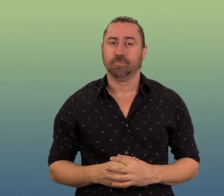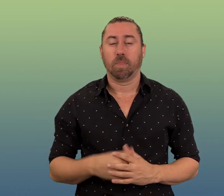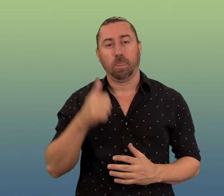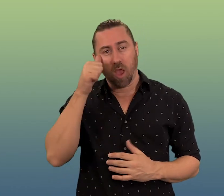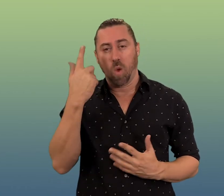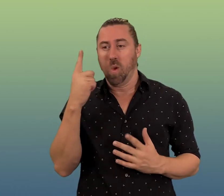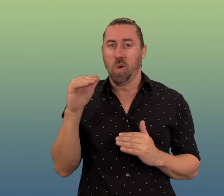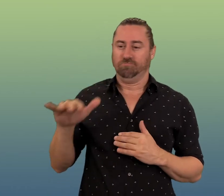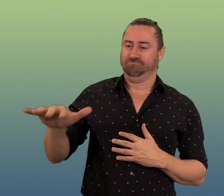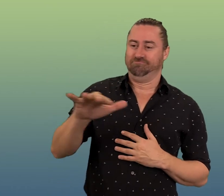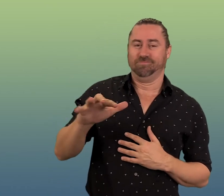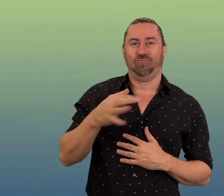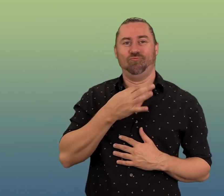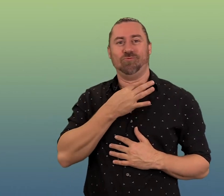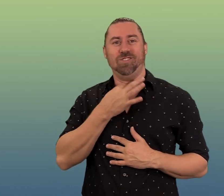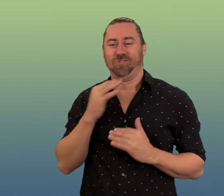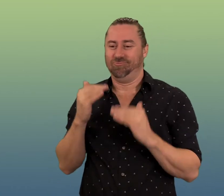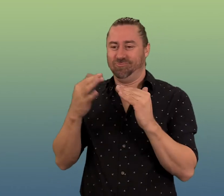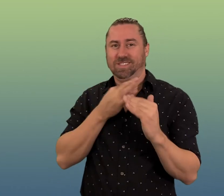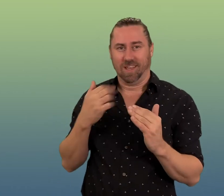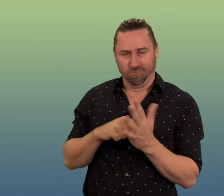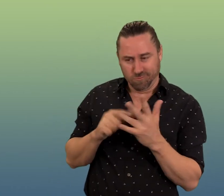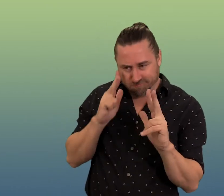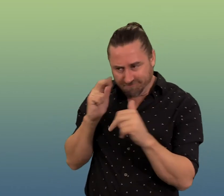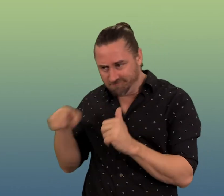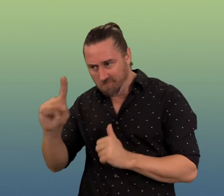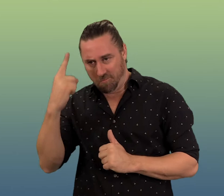It is especially the vulnerable of our society who need to be considered.